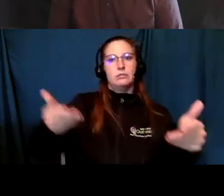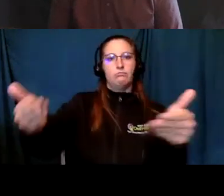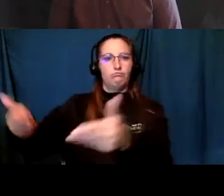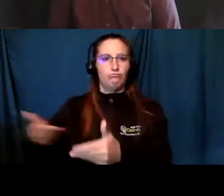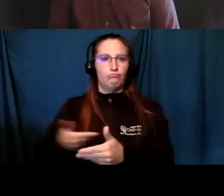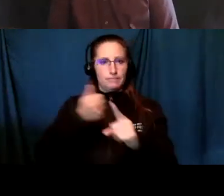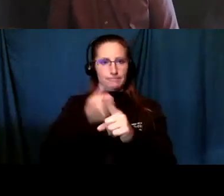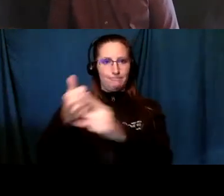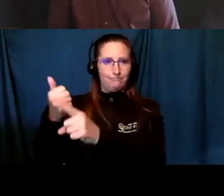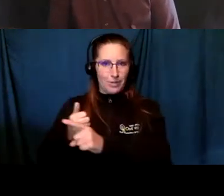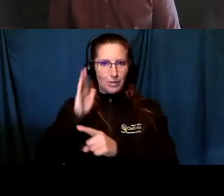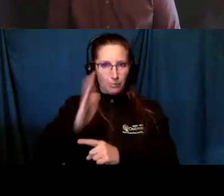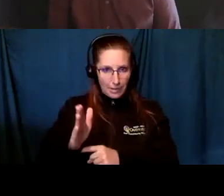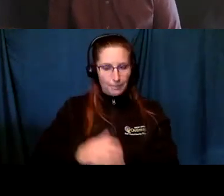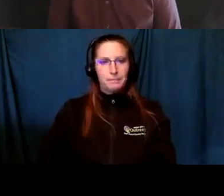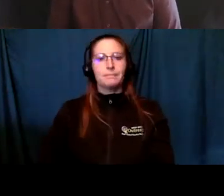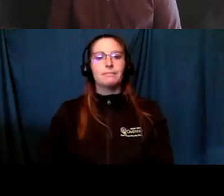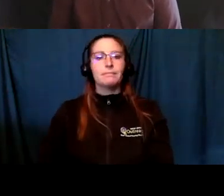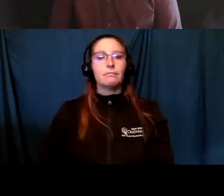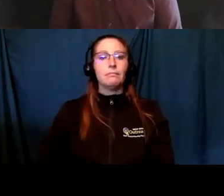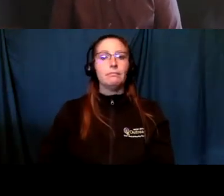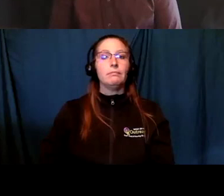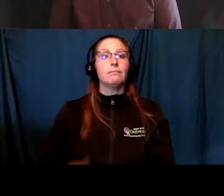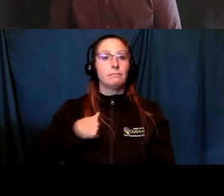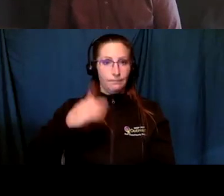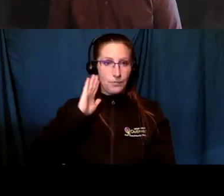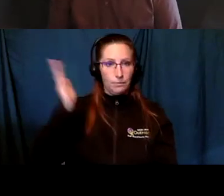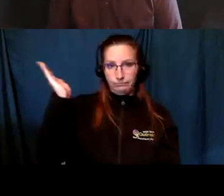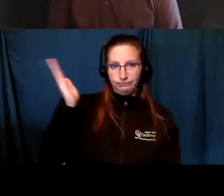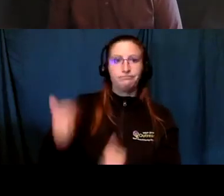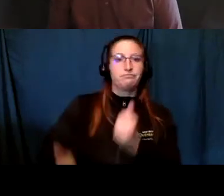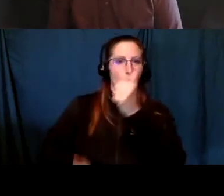introduce themselves. I'm going to be presenting the majority of the material but I'll be asking